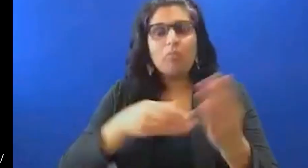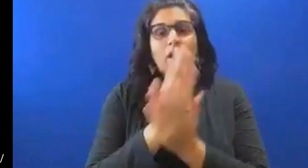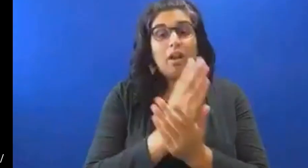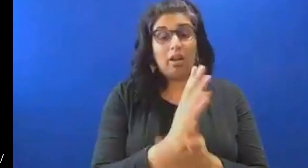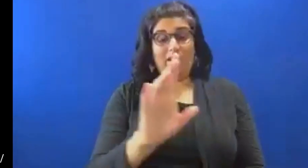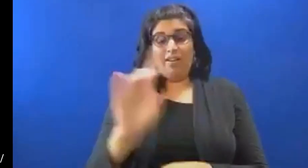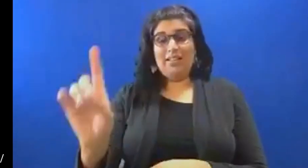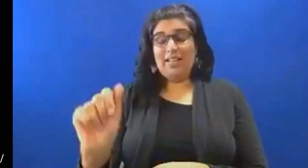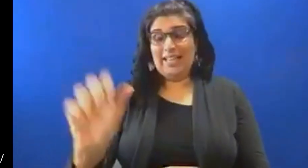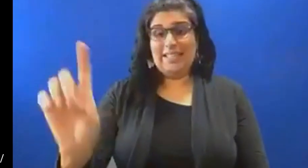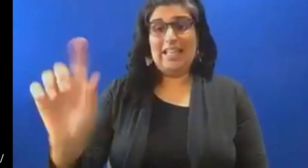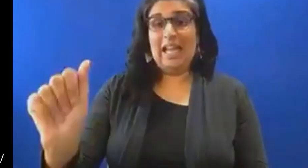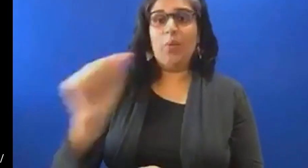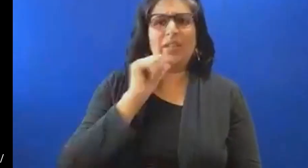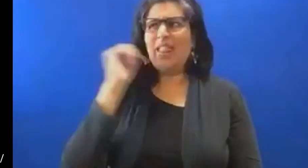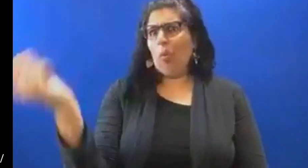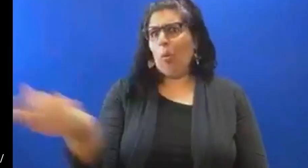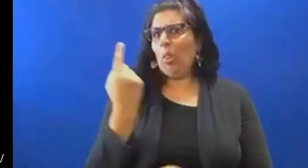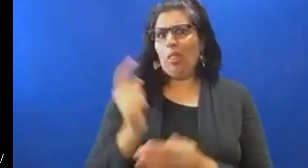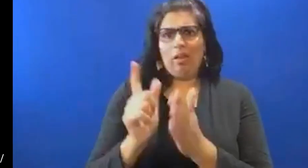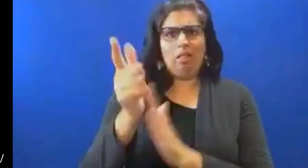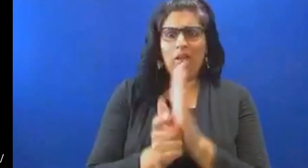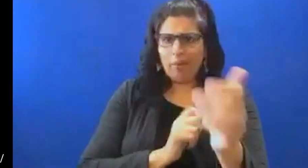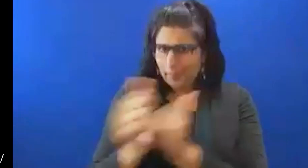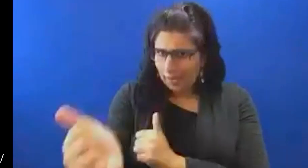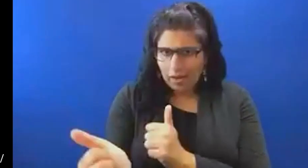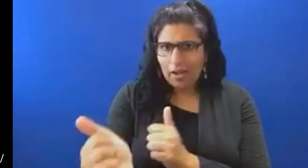only law that was passed related to disability rights.